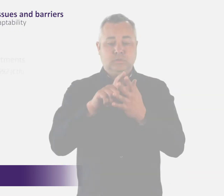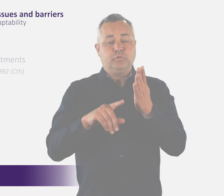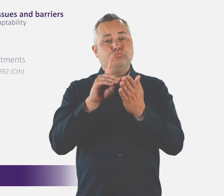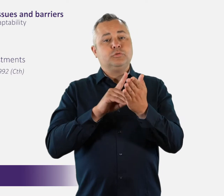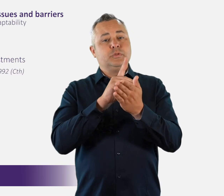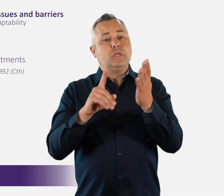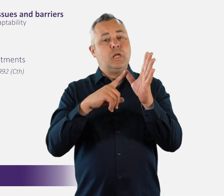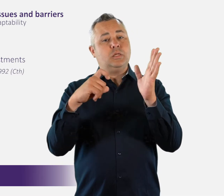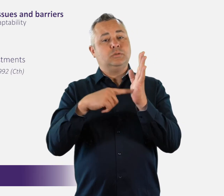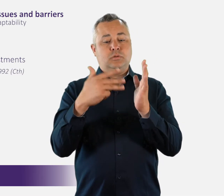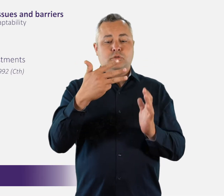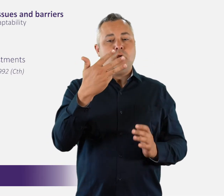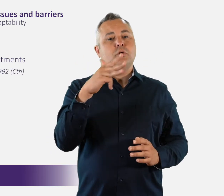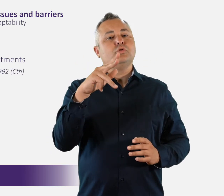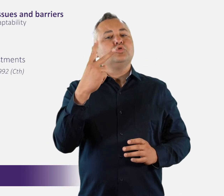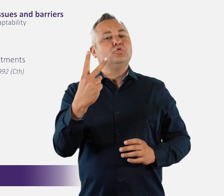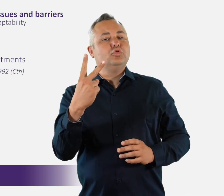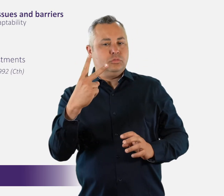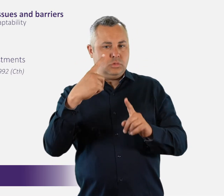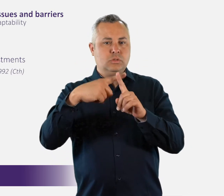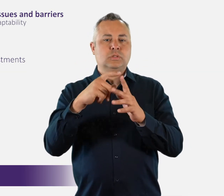The Disability Discrimination Act 1992 (Cth) -